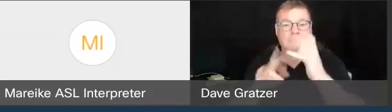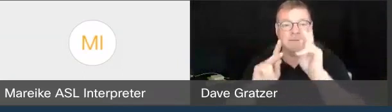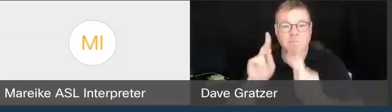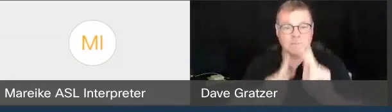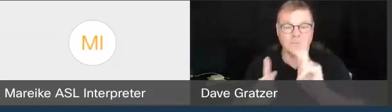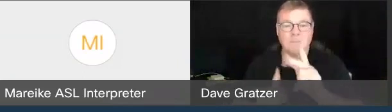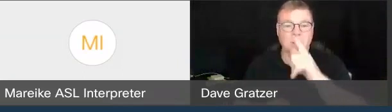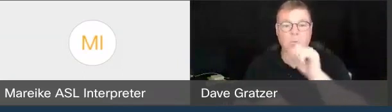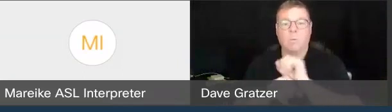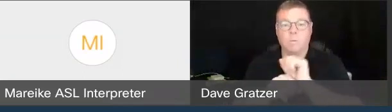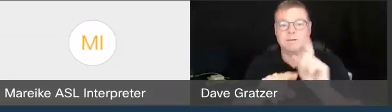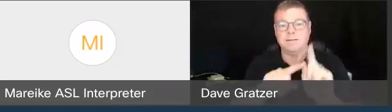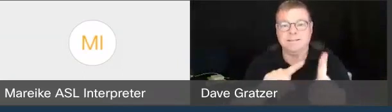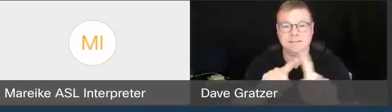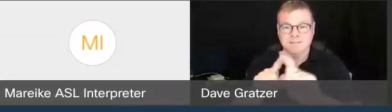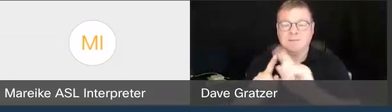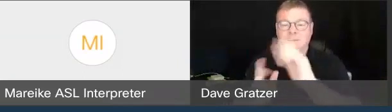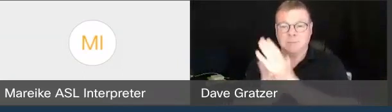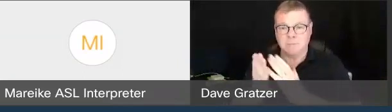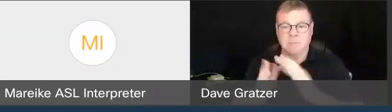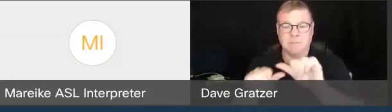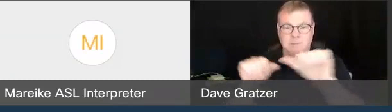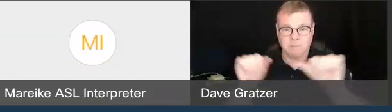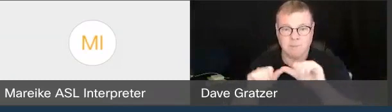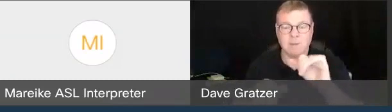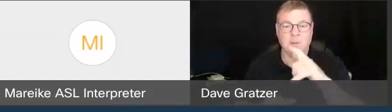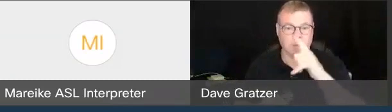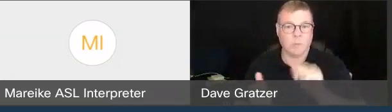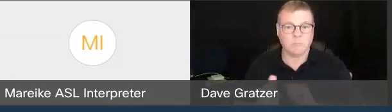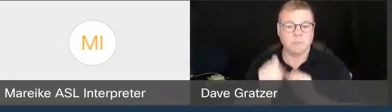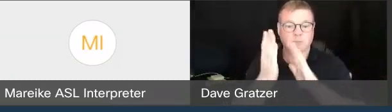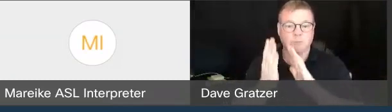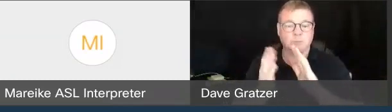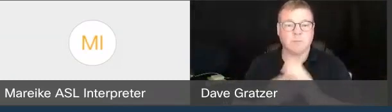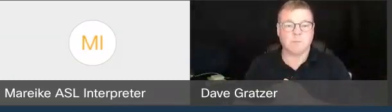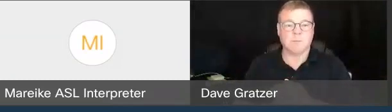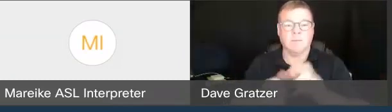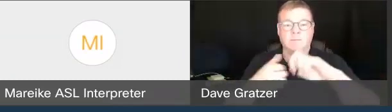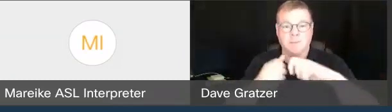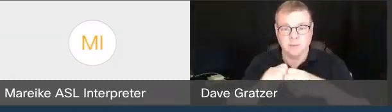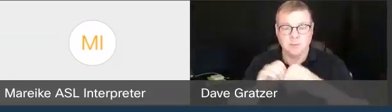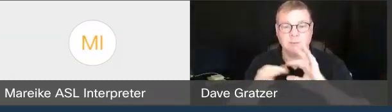work in different sectors of the community that are addressing issues around helping people with